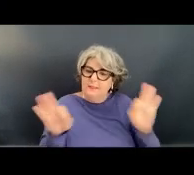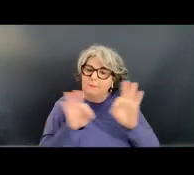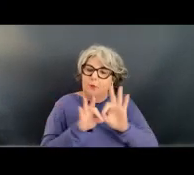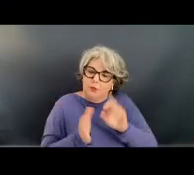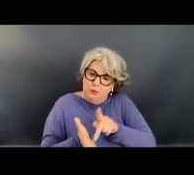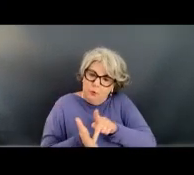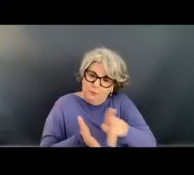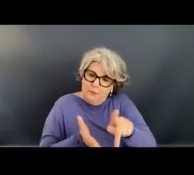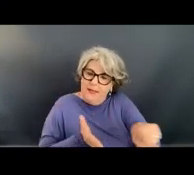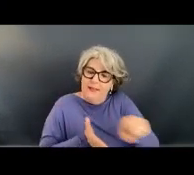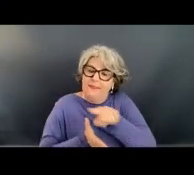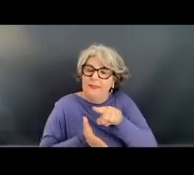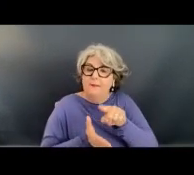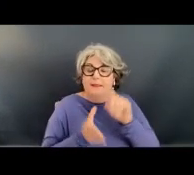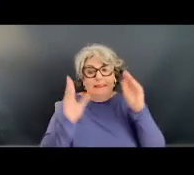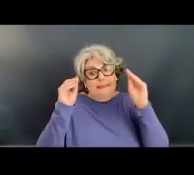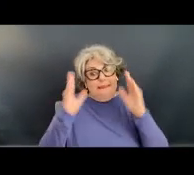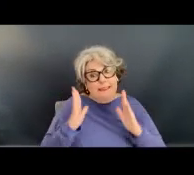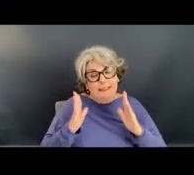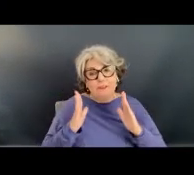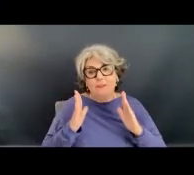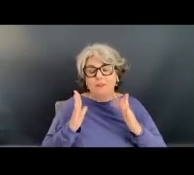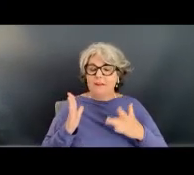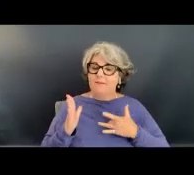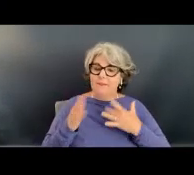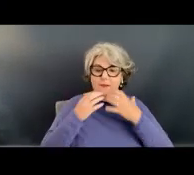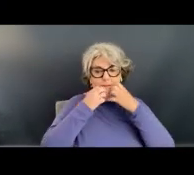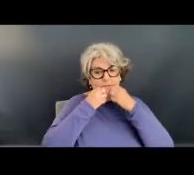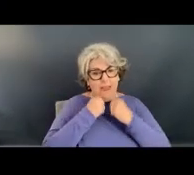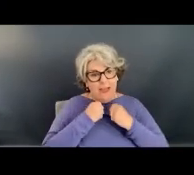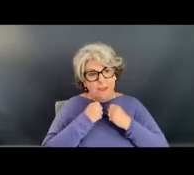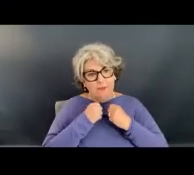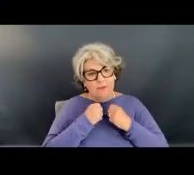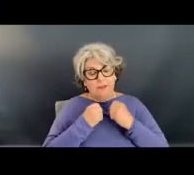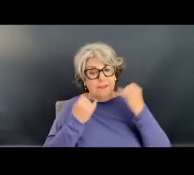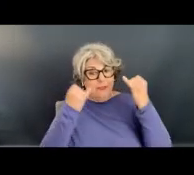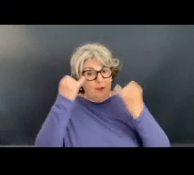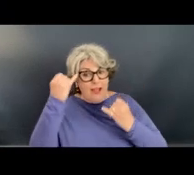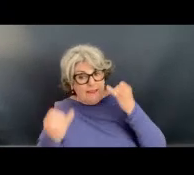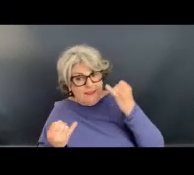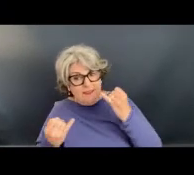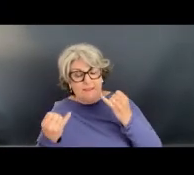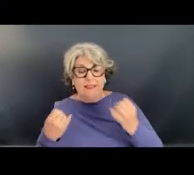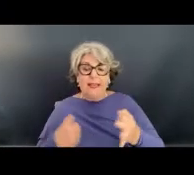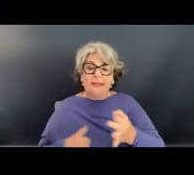As you all know, teachers want to feel that feel valued not only for their ideas and their expertise, but also for their time.